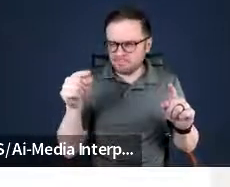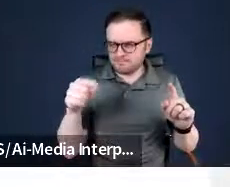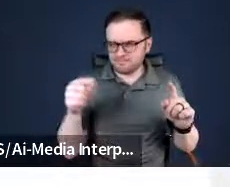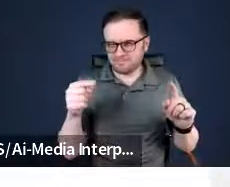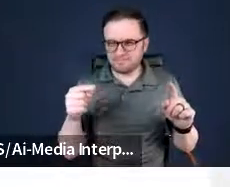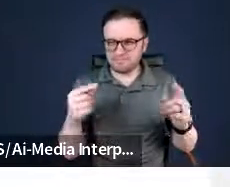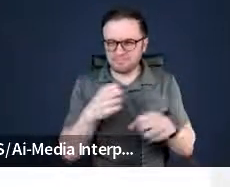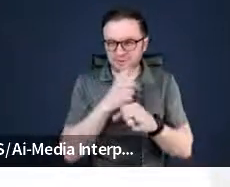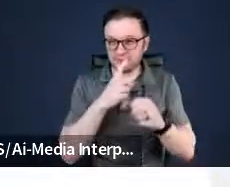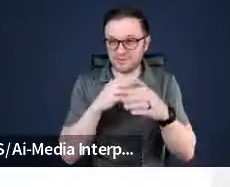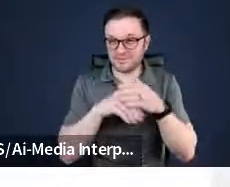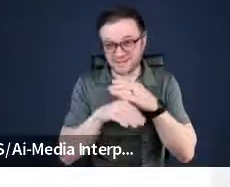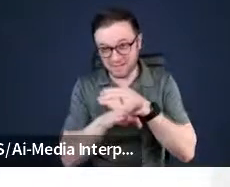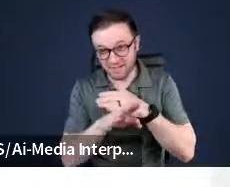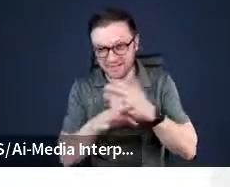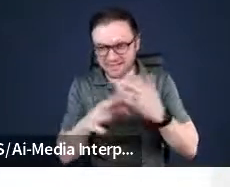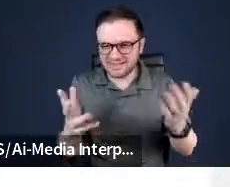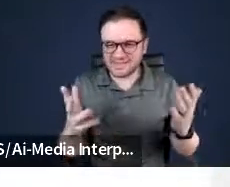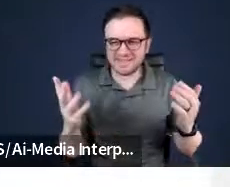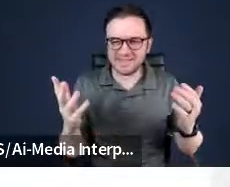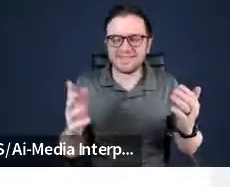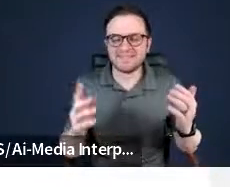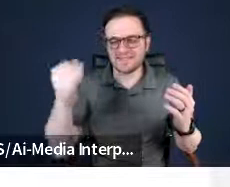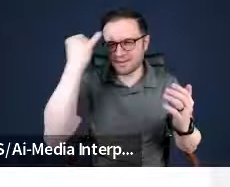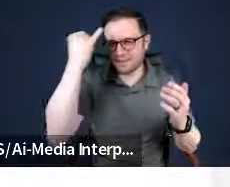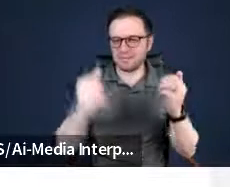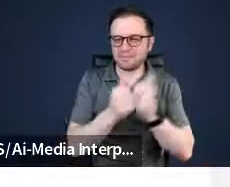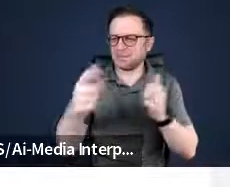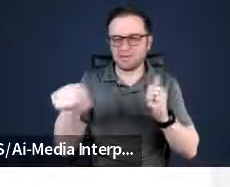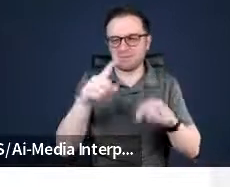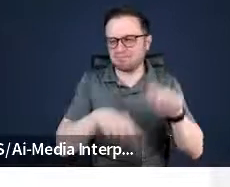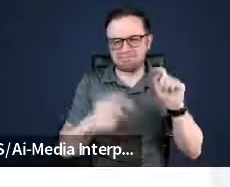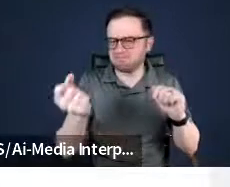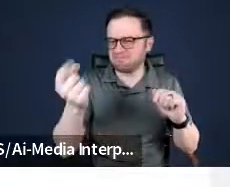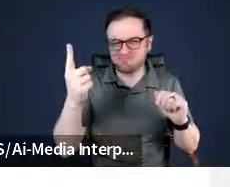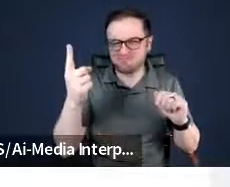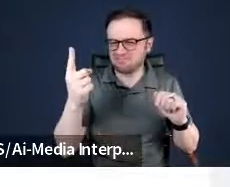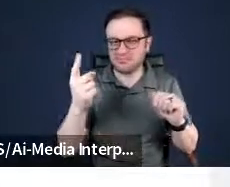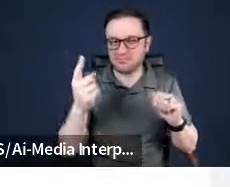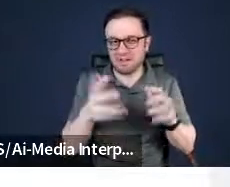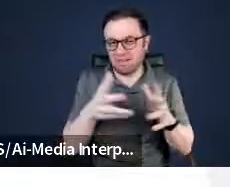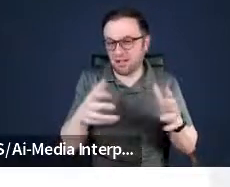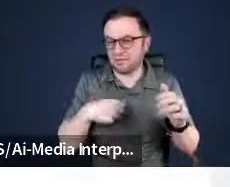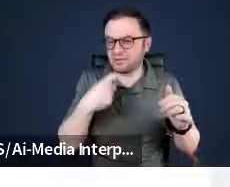at a faster rate even than that. For the purposes here and in the spirit of accessibility